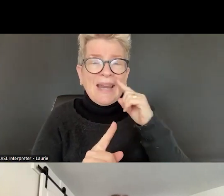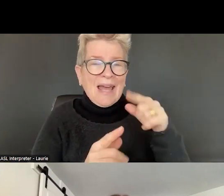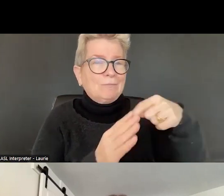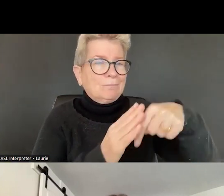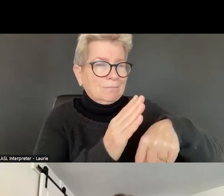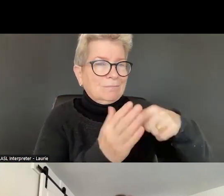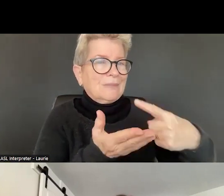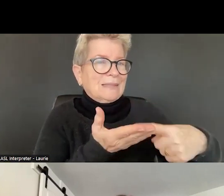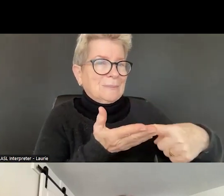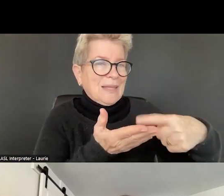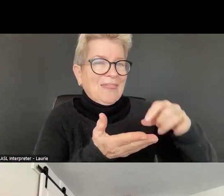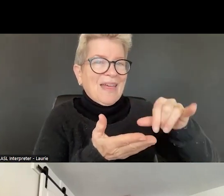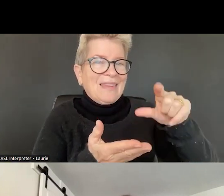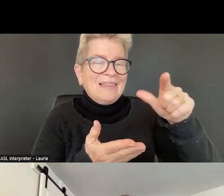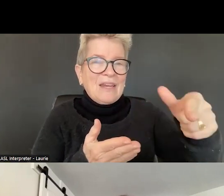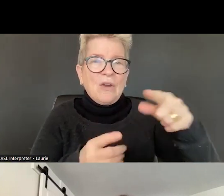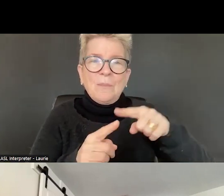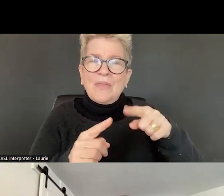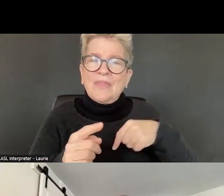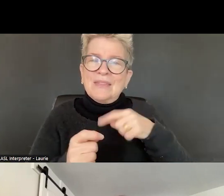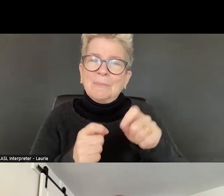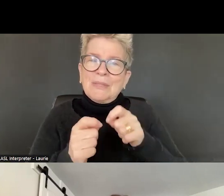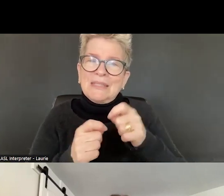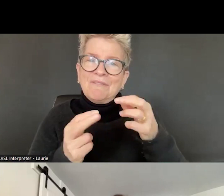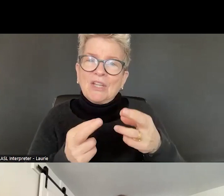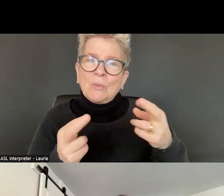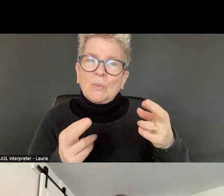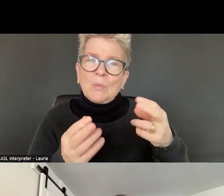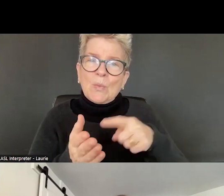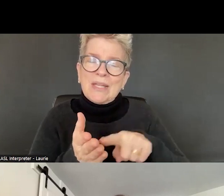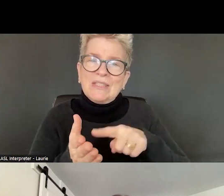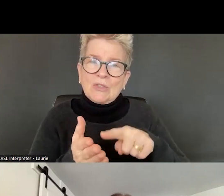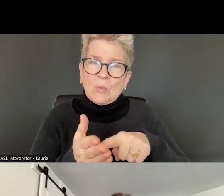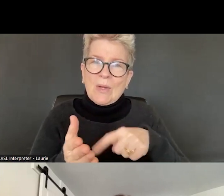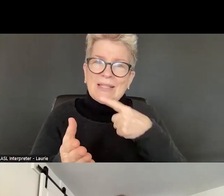about what the specific research says, which is mostly looking at what happens after one of